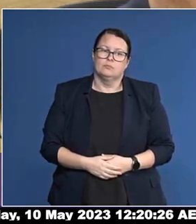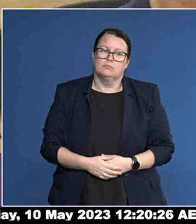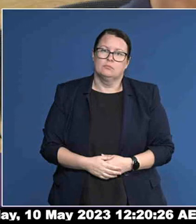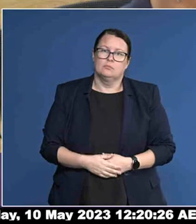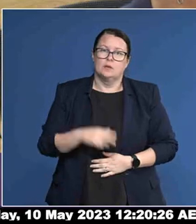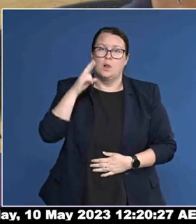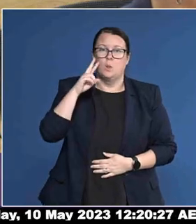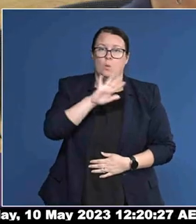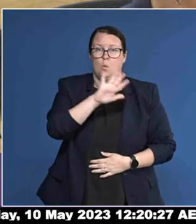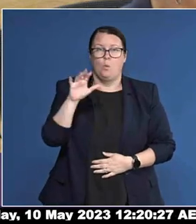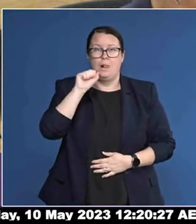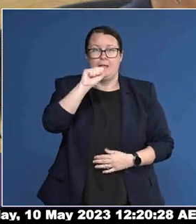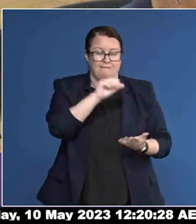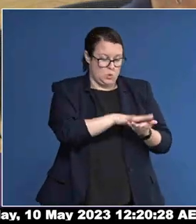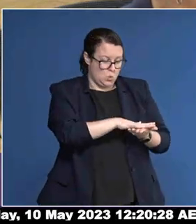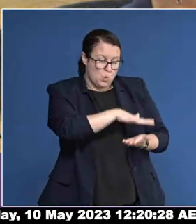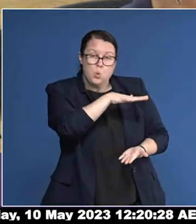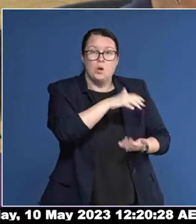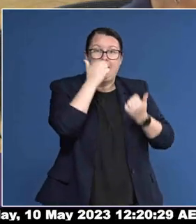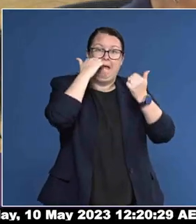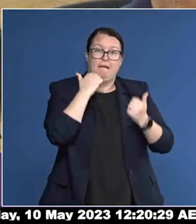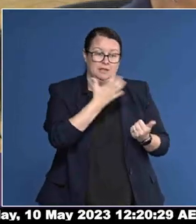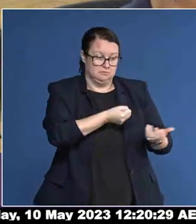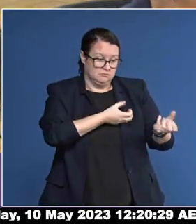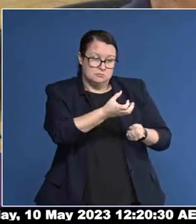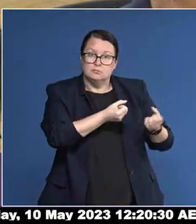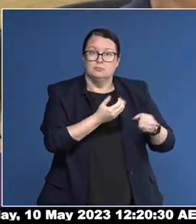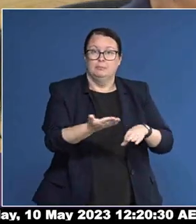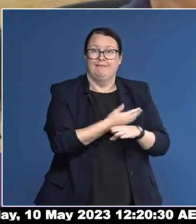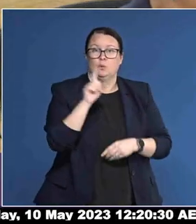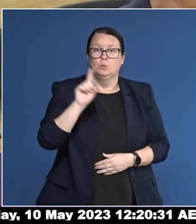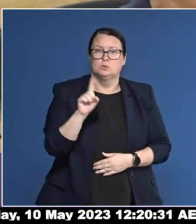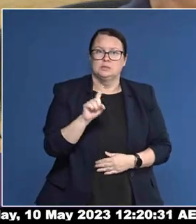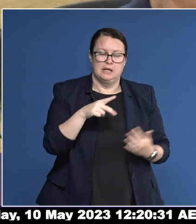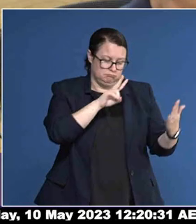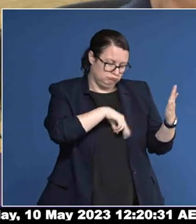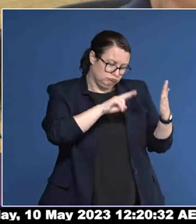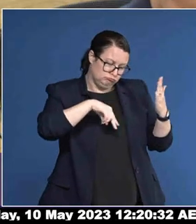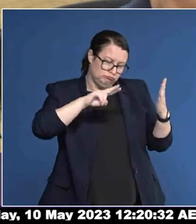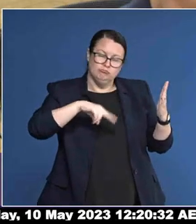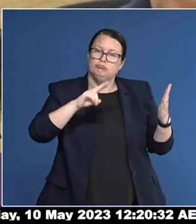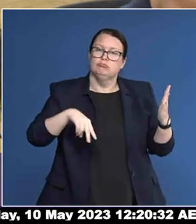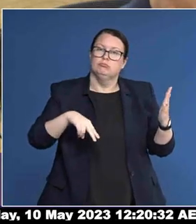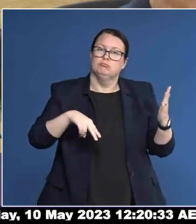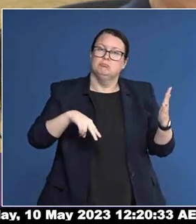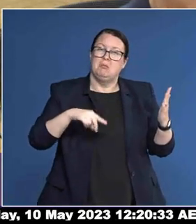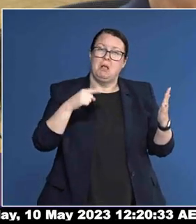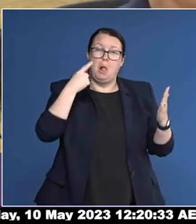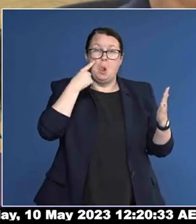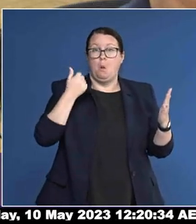so the agreed facts and the material you've reviewed - that it appears that this offence